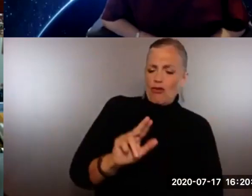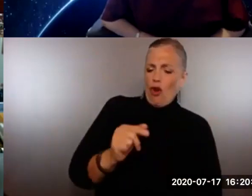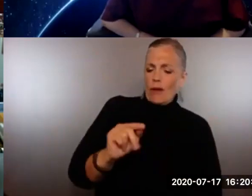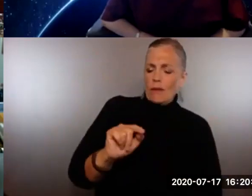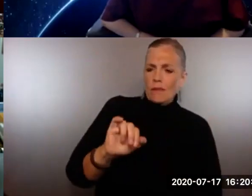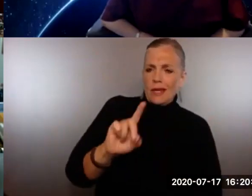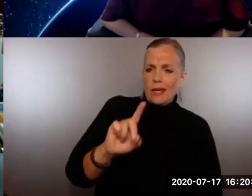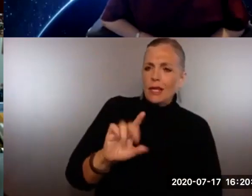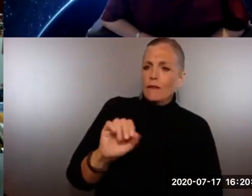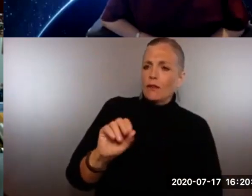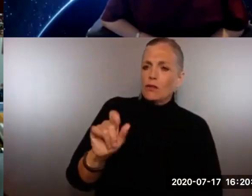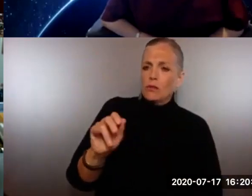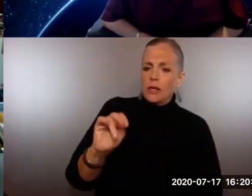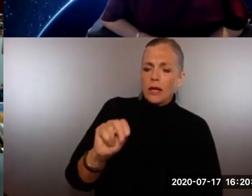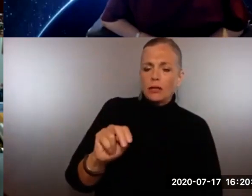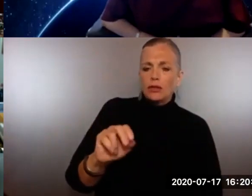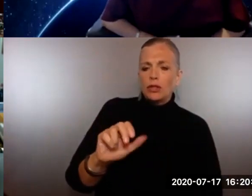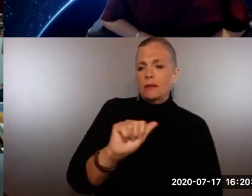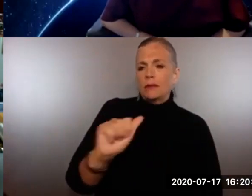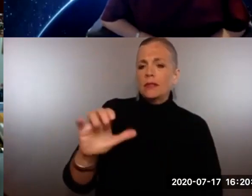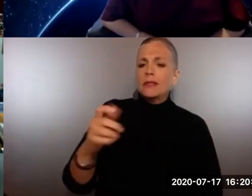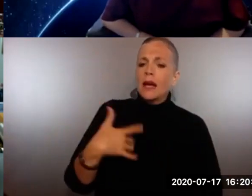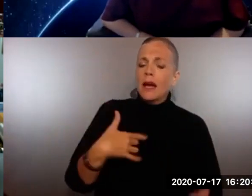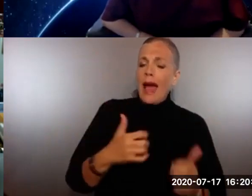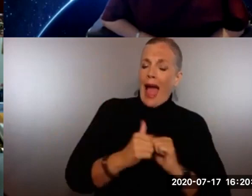how it does benefit people from the viewpoint